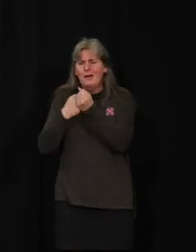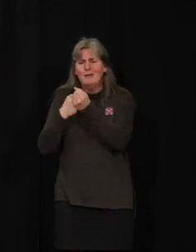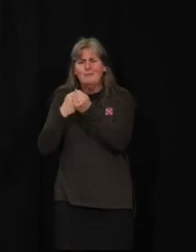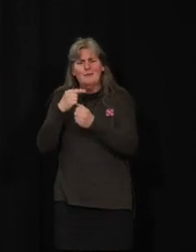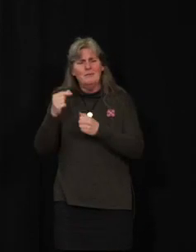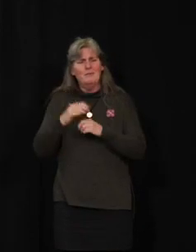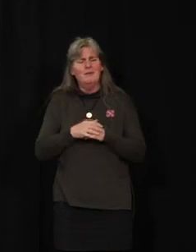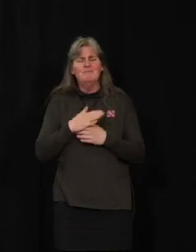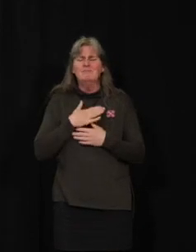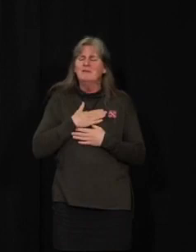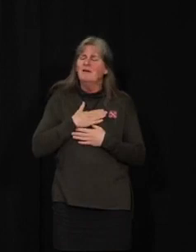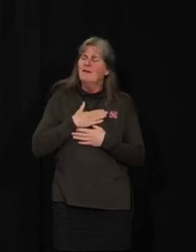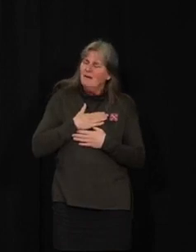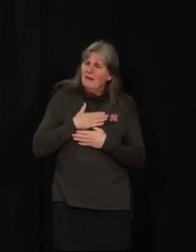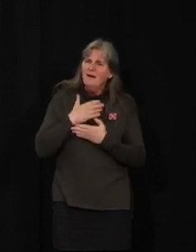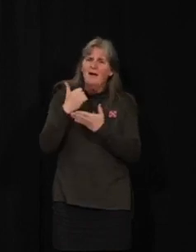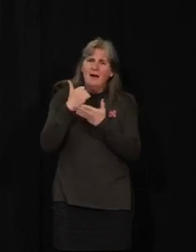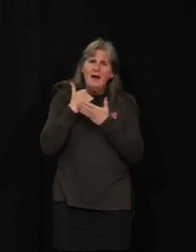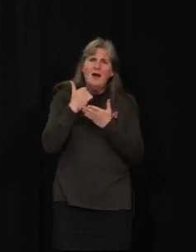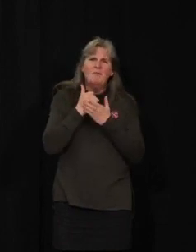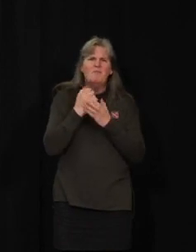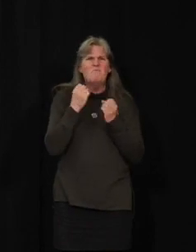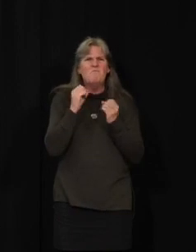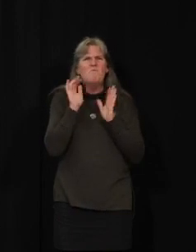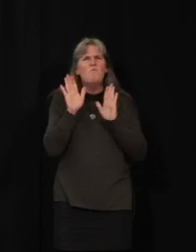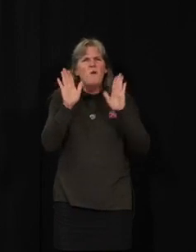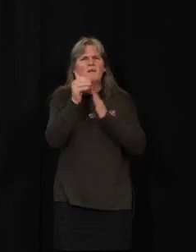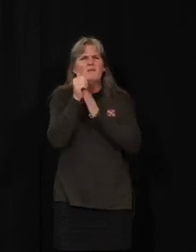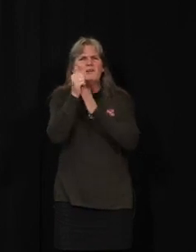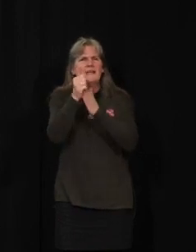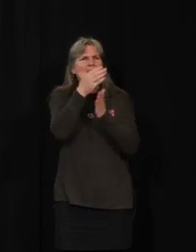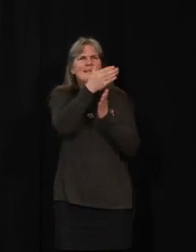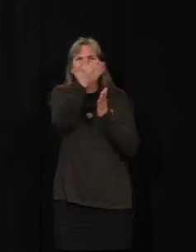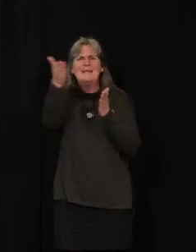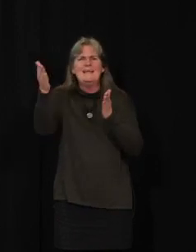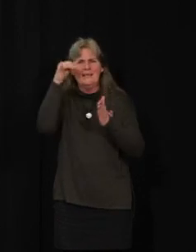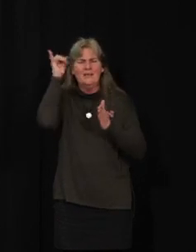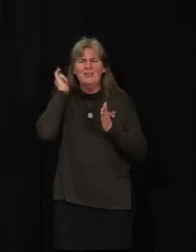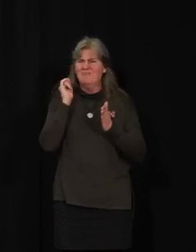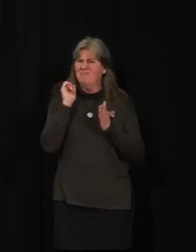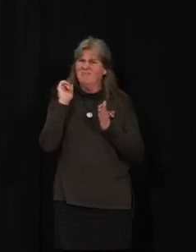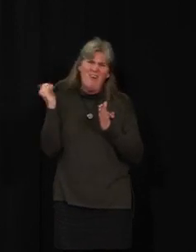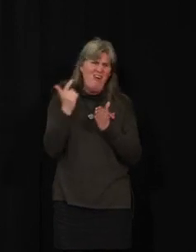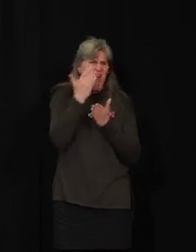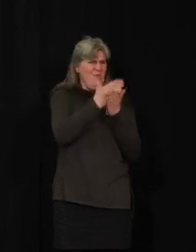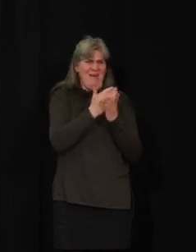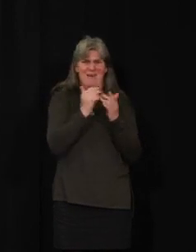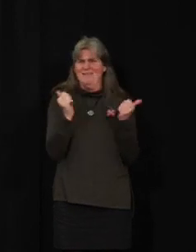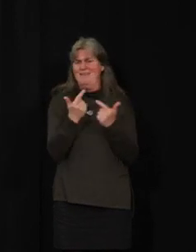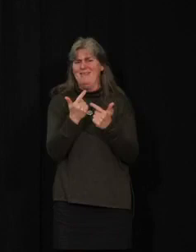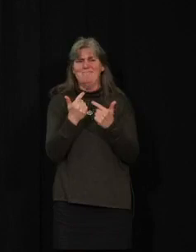great leadership in the Yukon, n every sector. The medical community. The business communities.